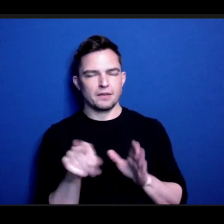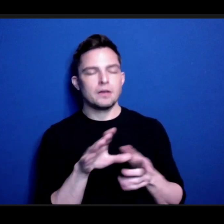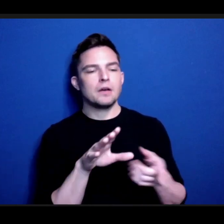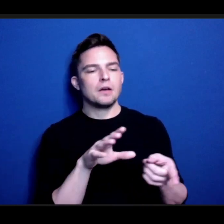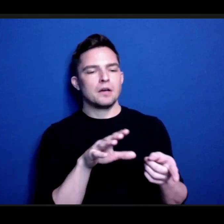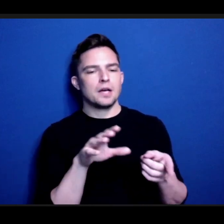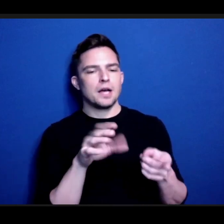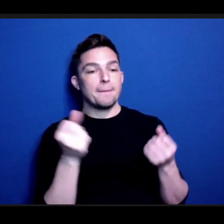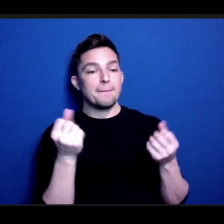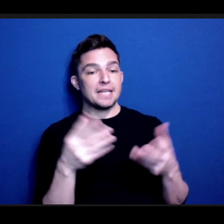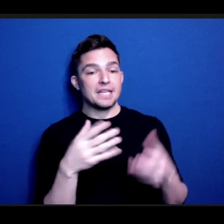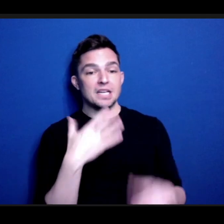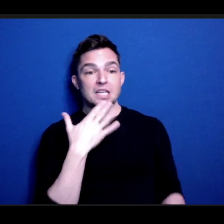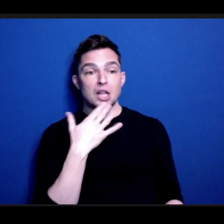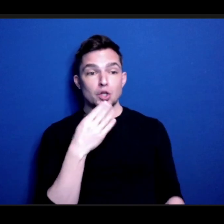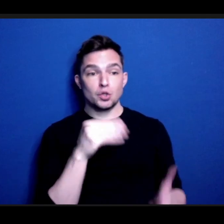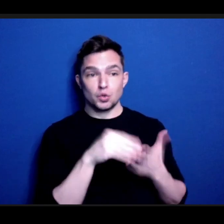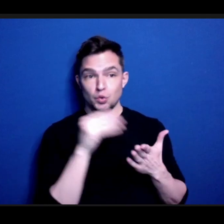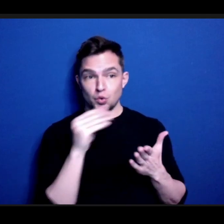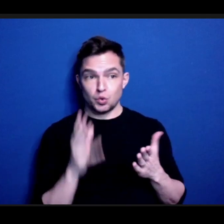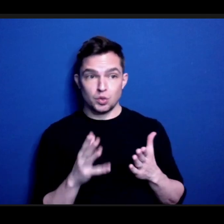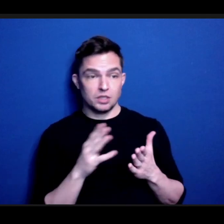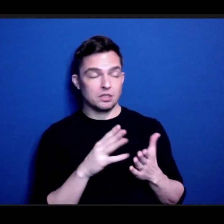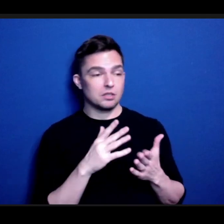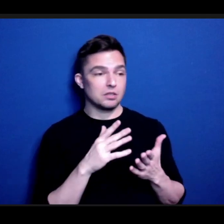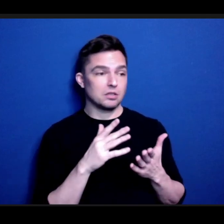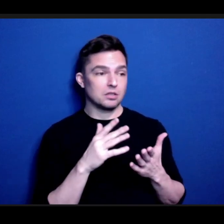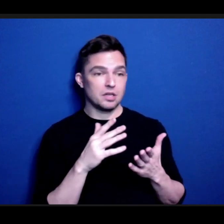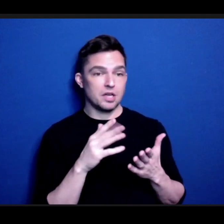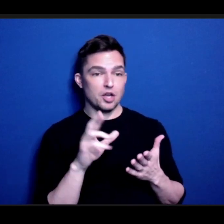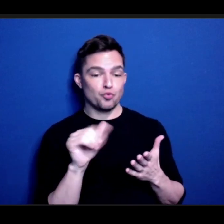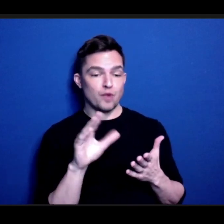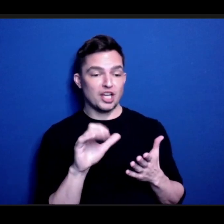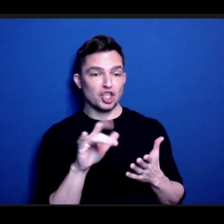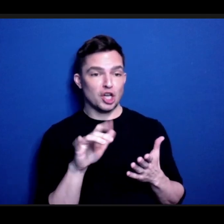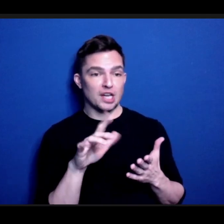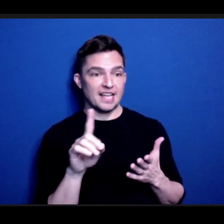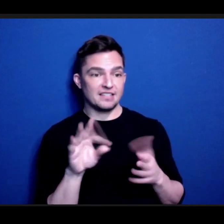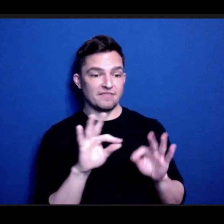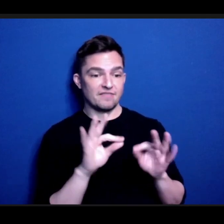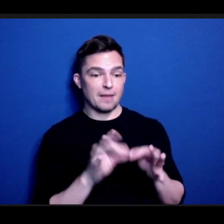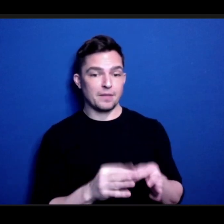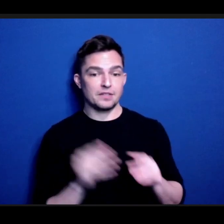students and racialised families that are migrating to the region, we're finding more